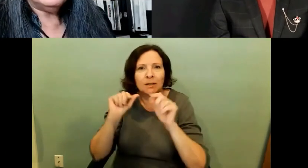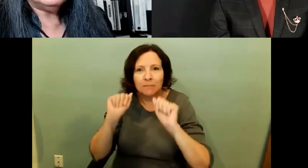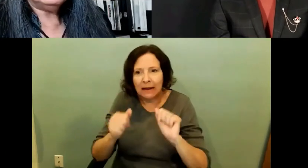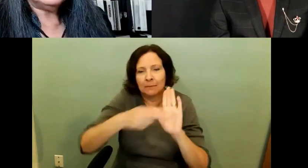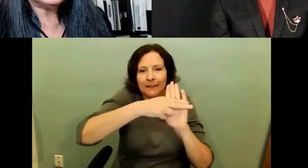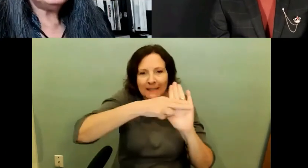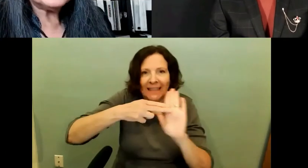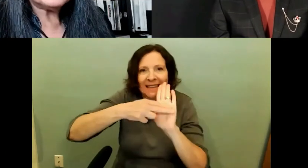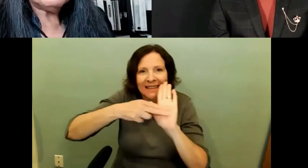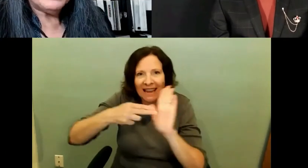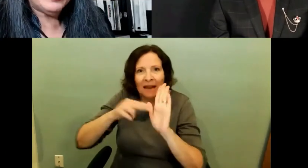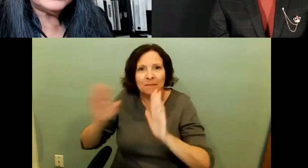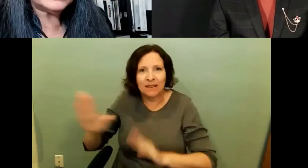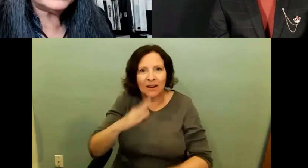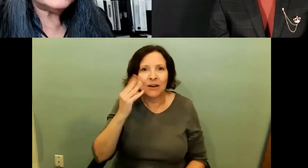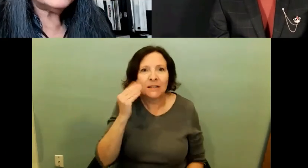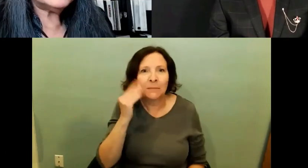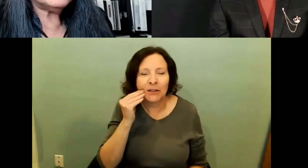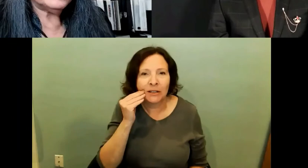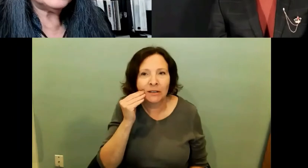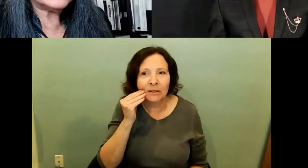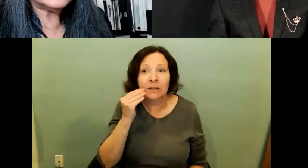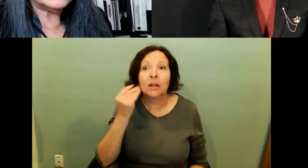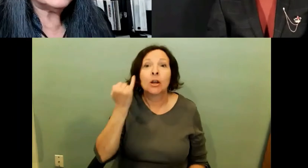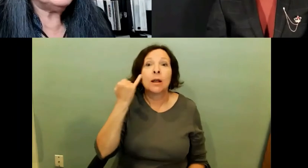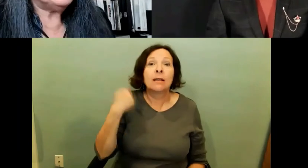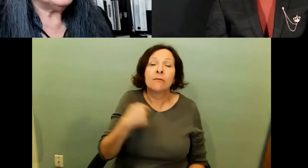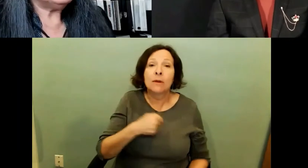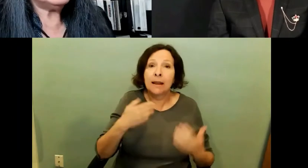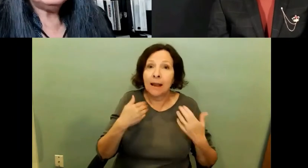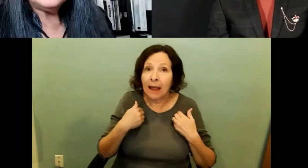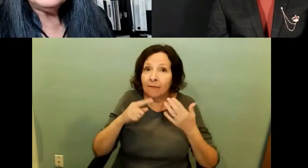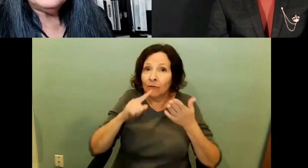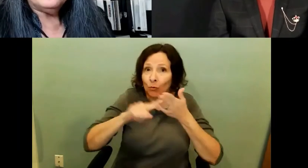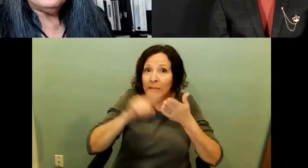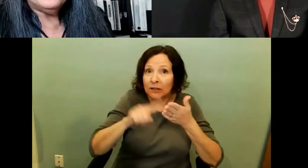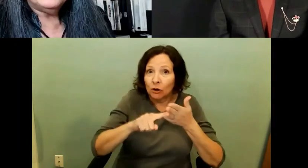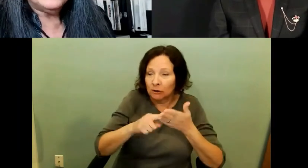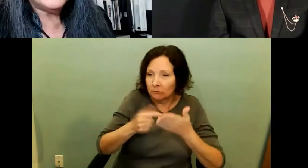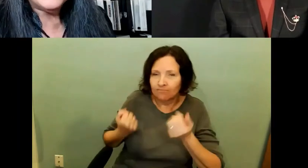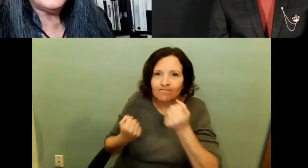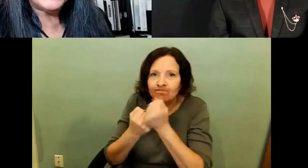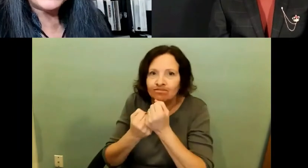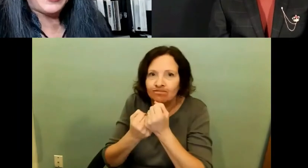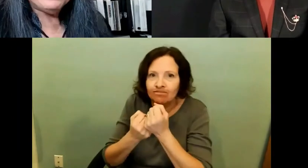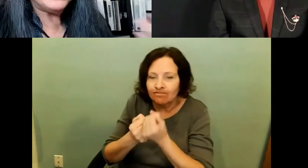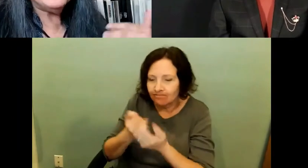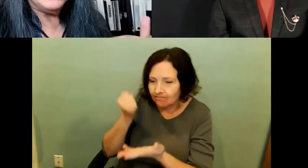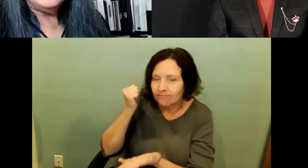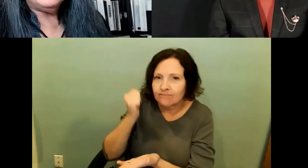after the research behind it, to a large extent we know that these things didn't just happen to me,